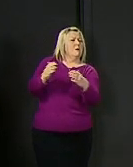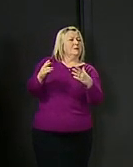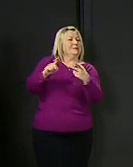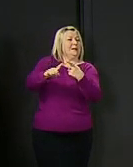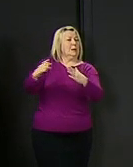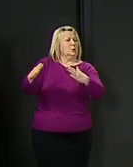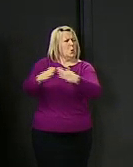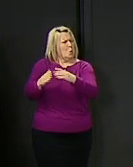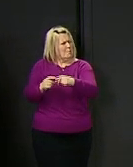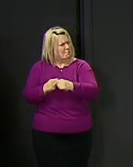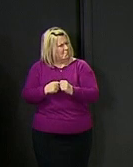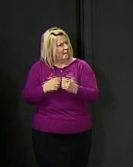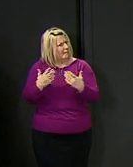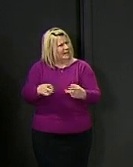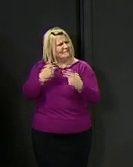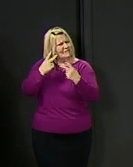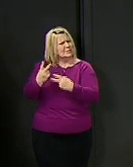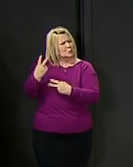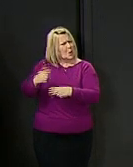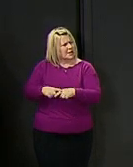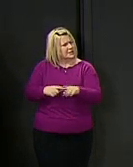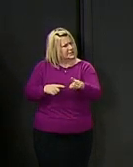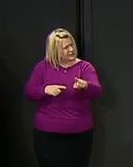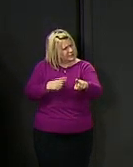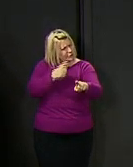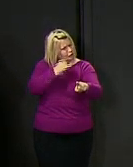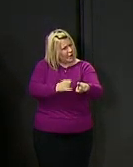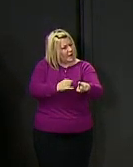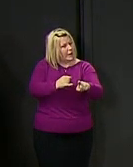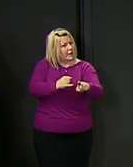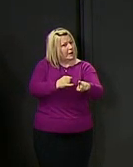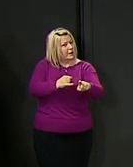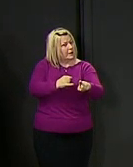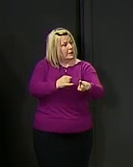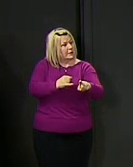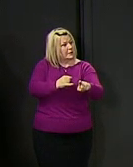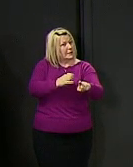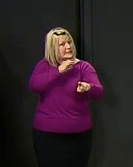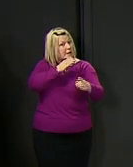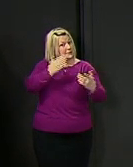can I just check, before that original statement was issued, the Government had actually spoken